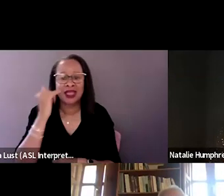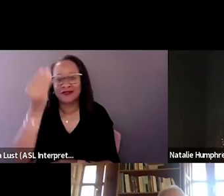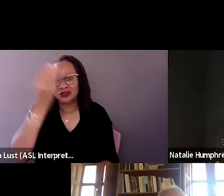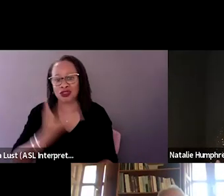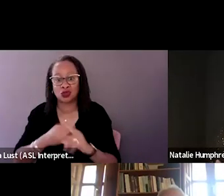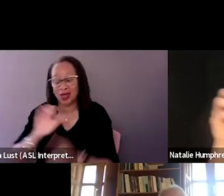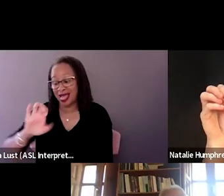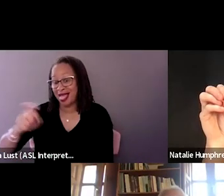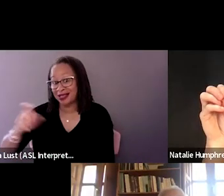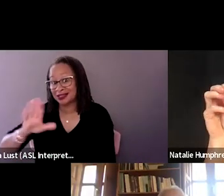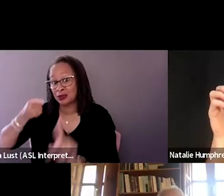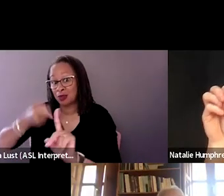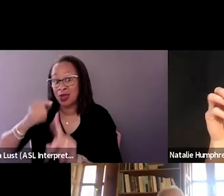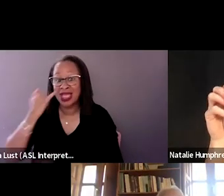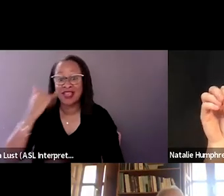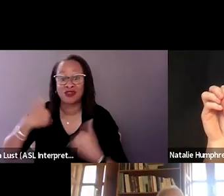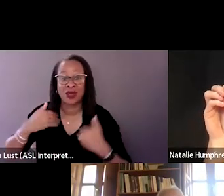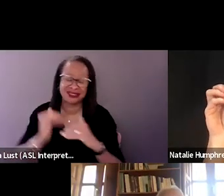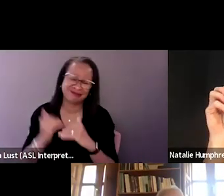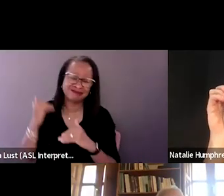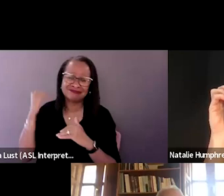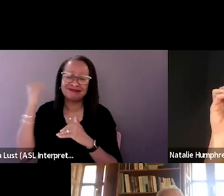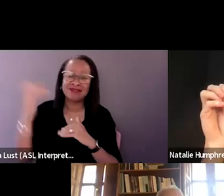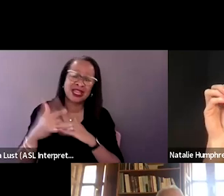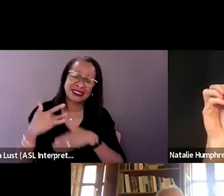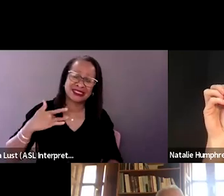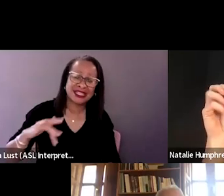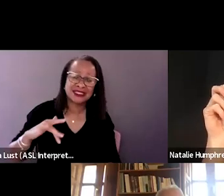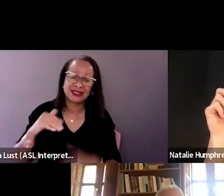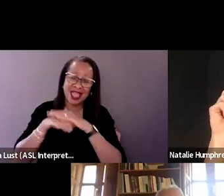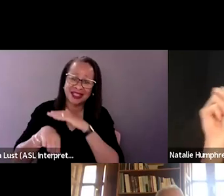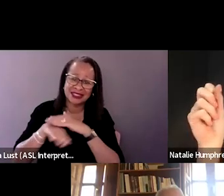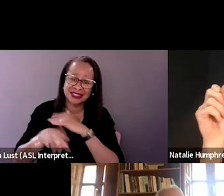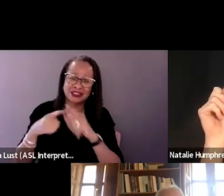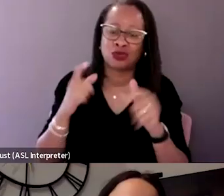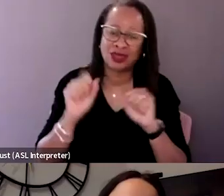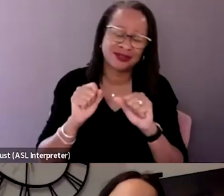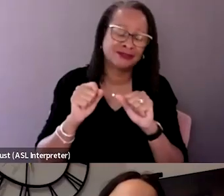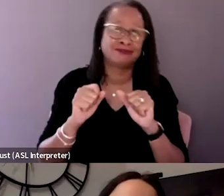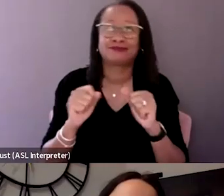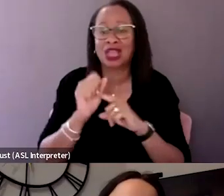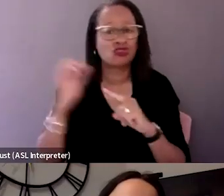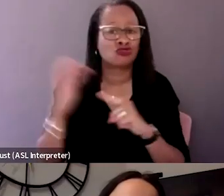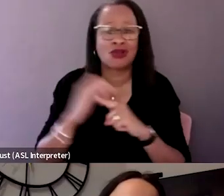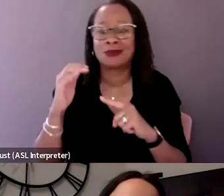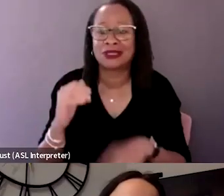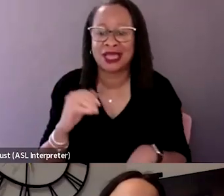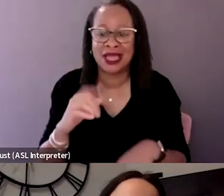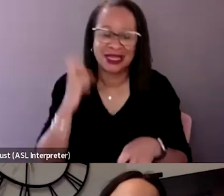if you've got some extremely sensitive access to an incredibly, you know, difficult or risky